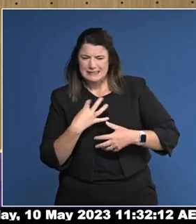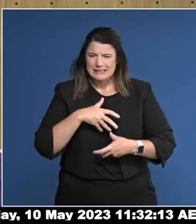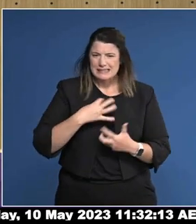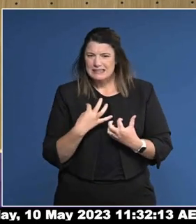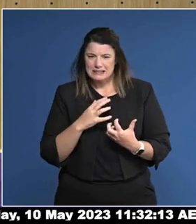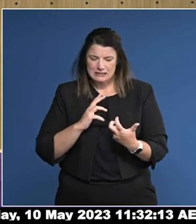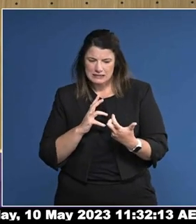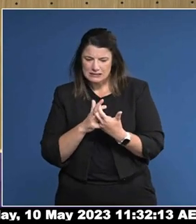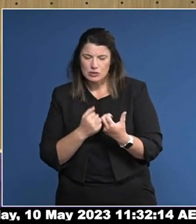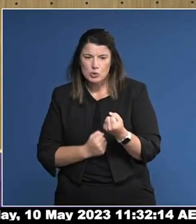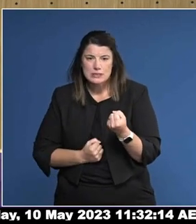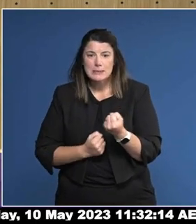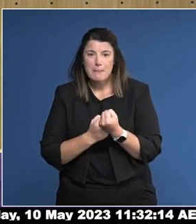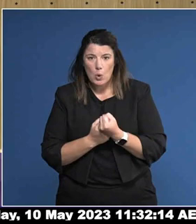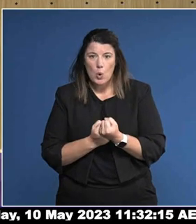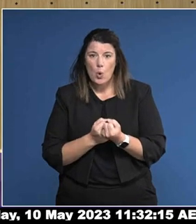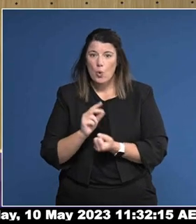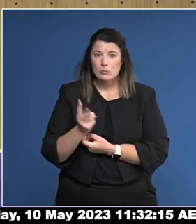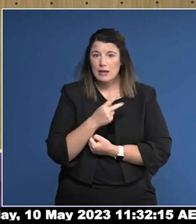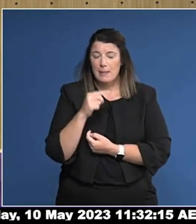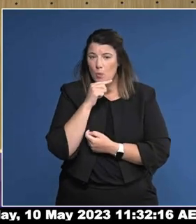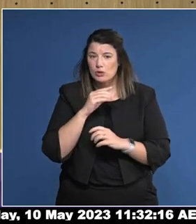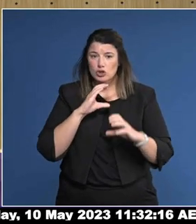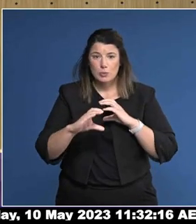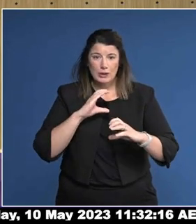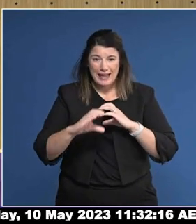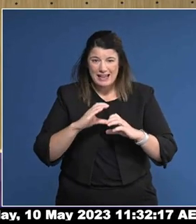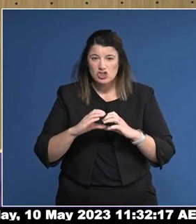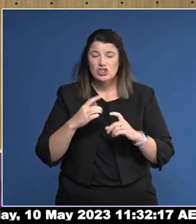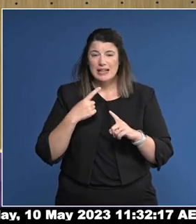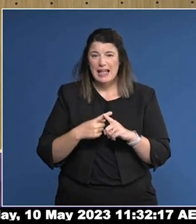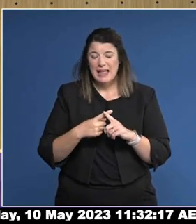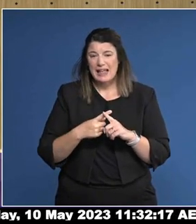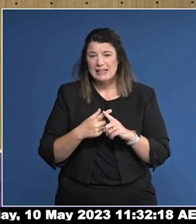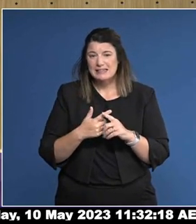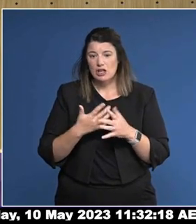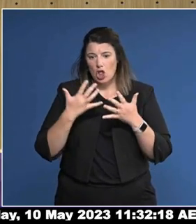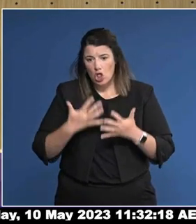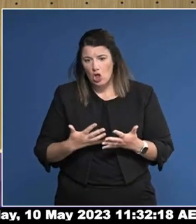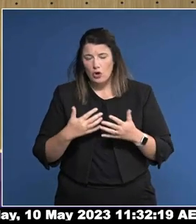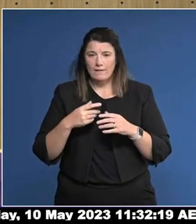support the boys' communications, an extensive communication plan and strategies